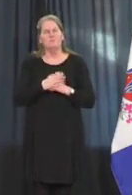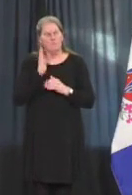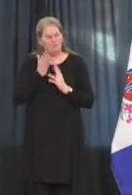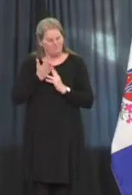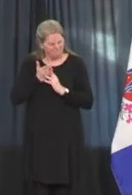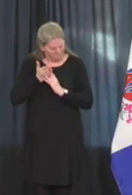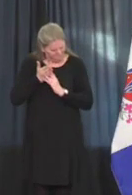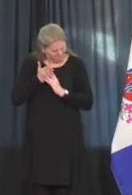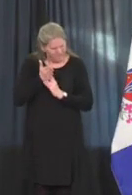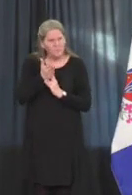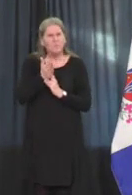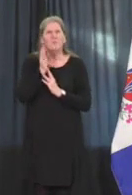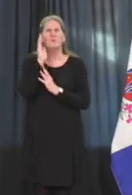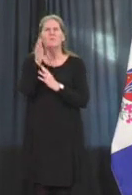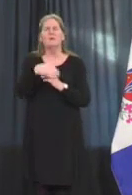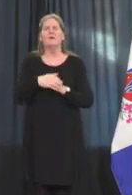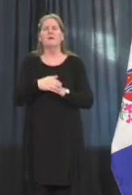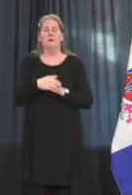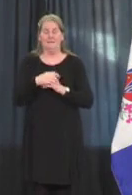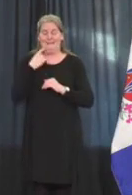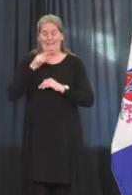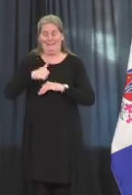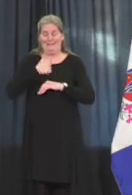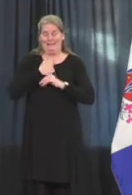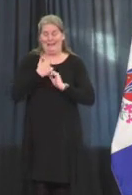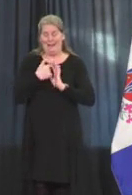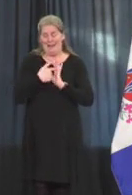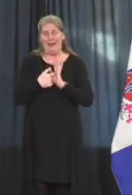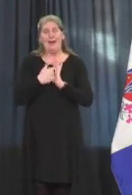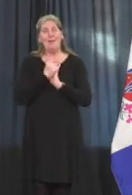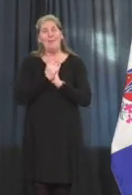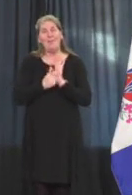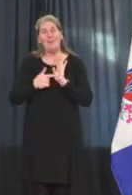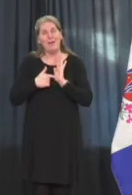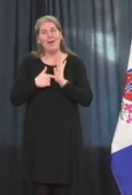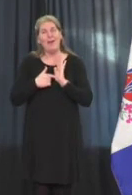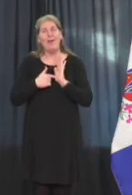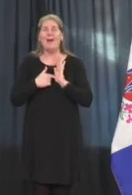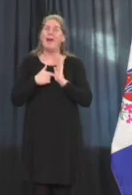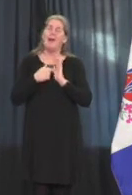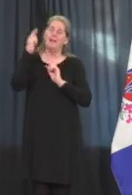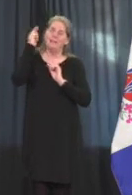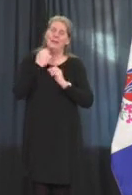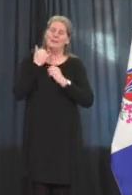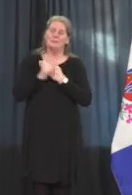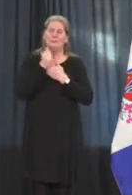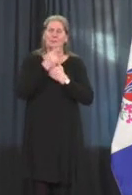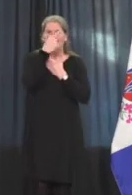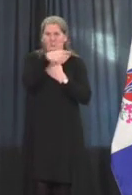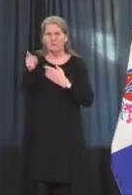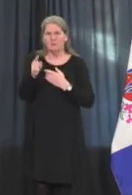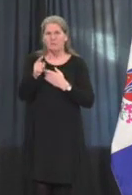THESE MEASURES ARE MEANT TO REDUCE THE RISK FOR ALL YUKONERS. AND WE MUST TAKE THEM SERIOUSLY.